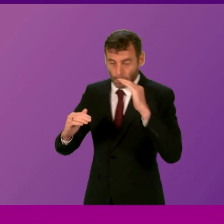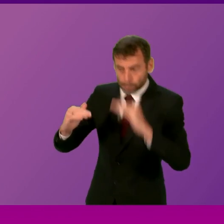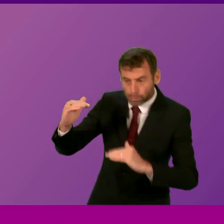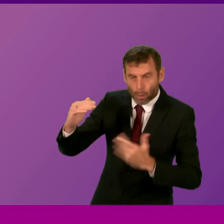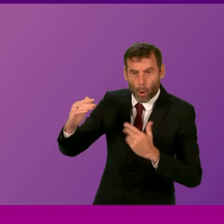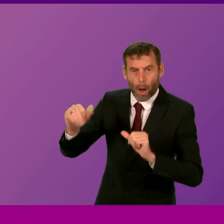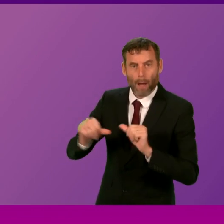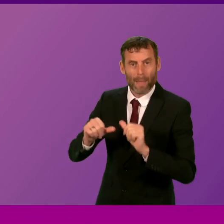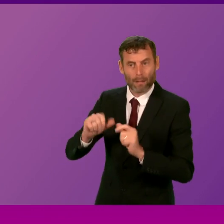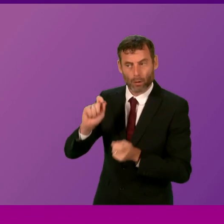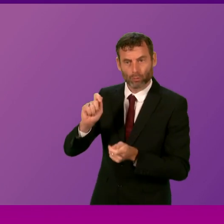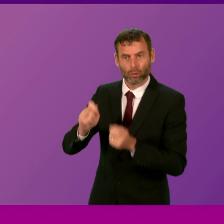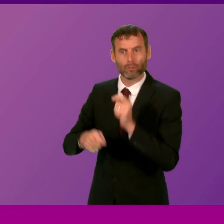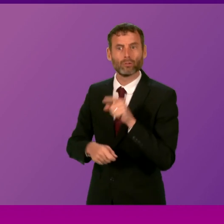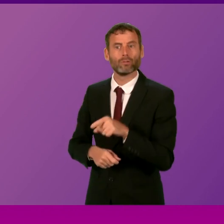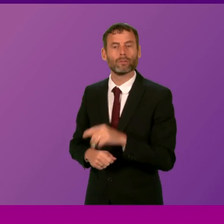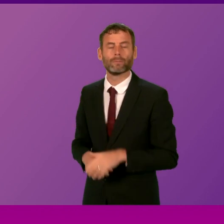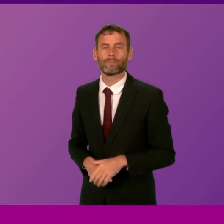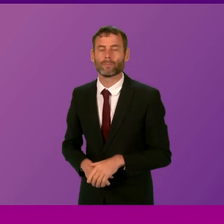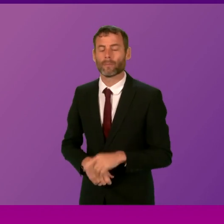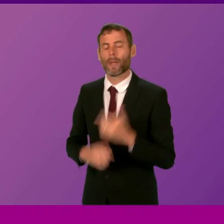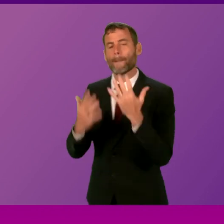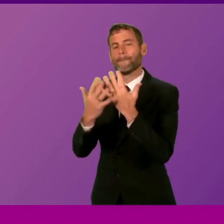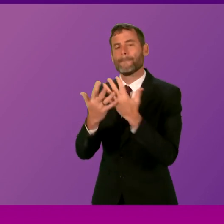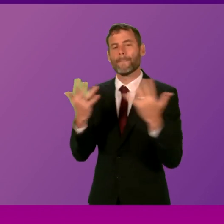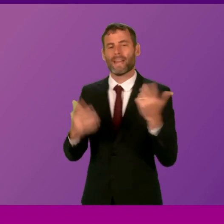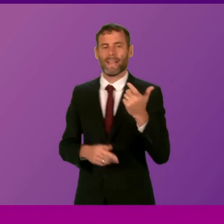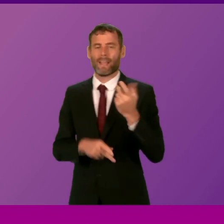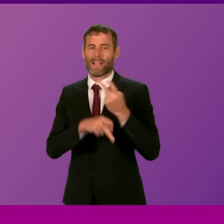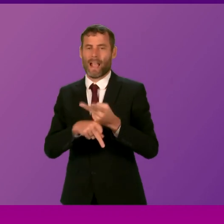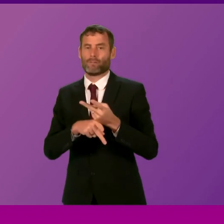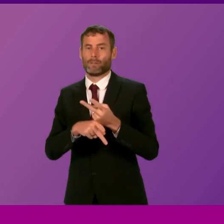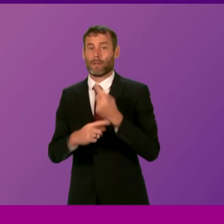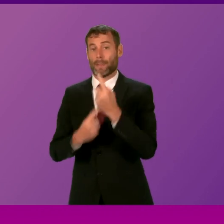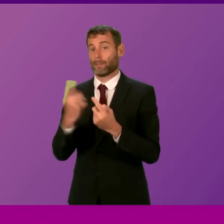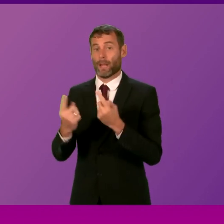We know that unpaid carers face a higher risk of poverty and that the majority of unpaid carers